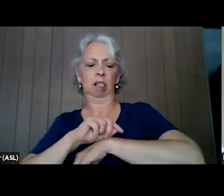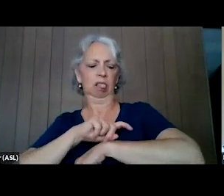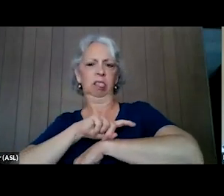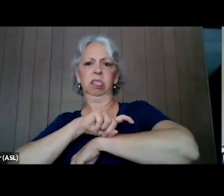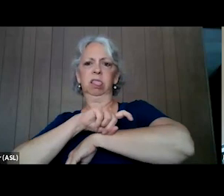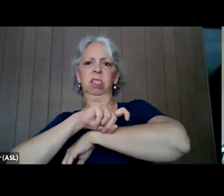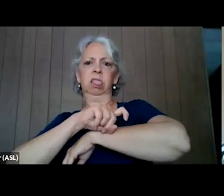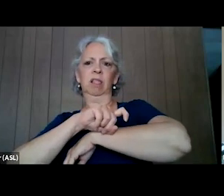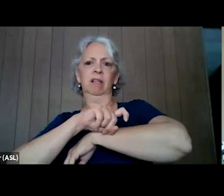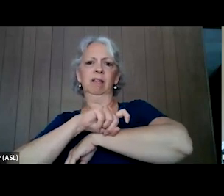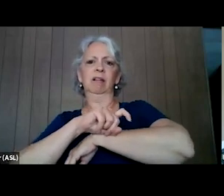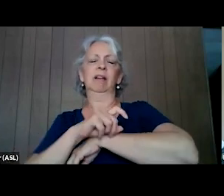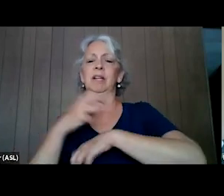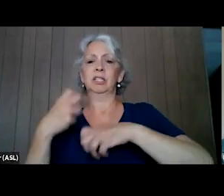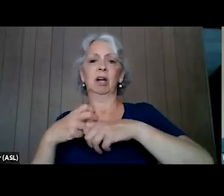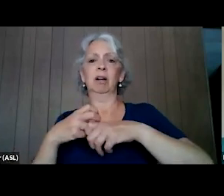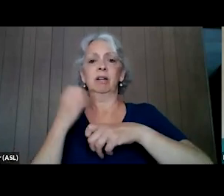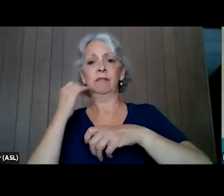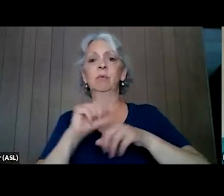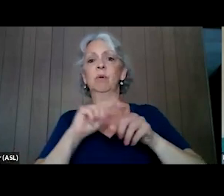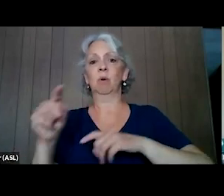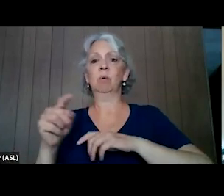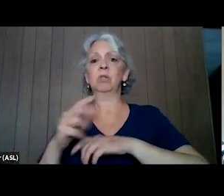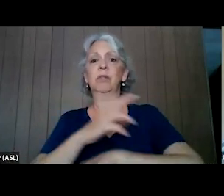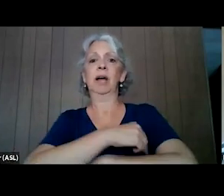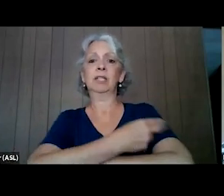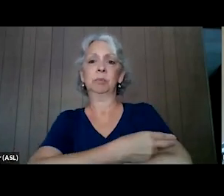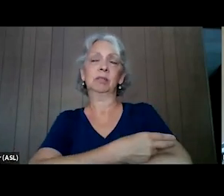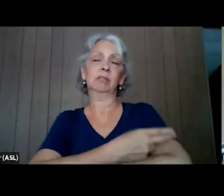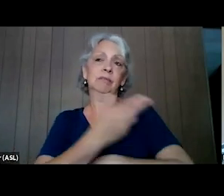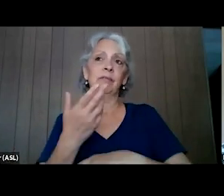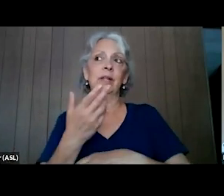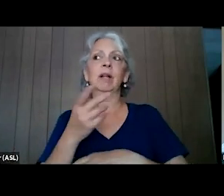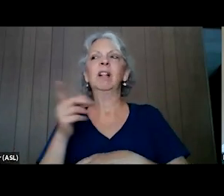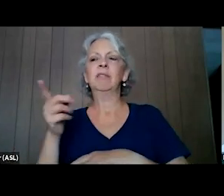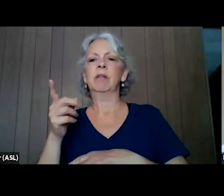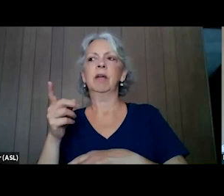And then you go to the hospital, and like we said, you'll be mistreated, you'll leave,